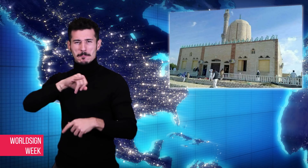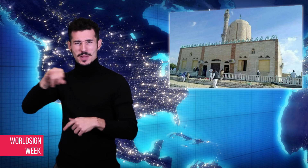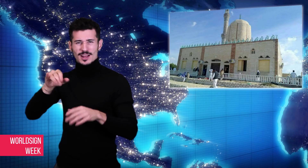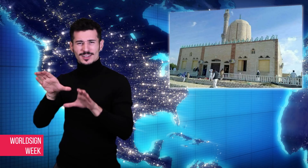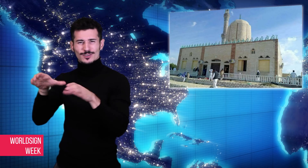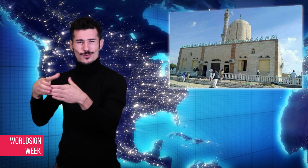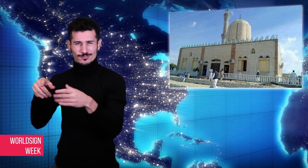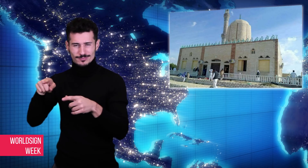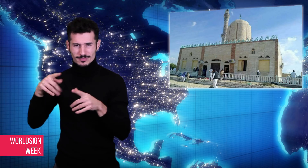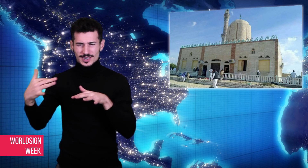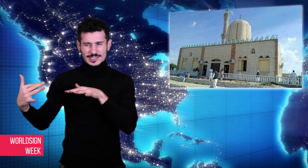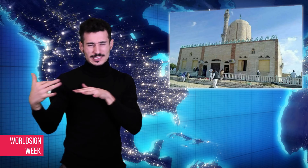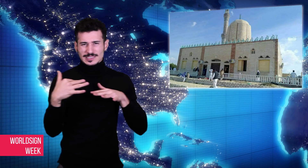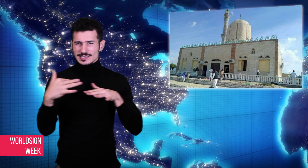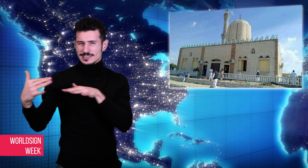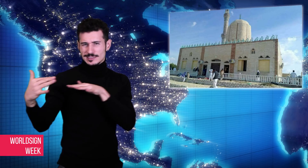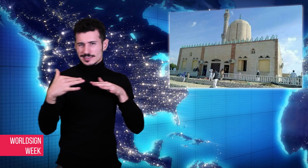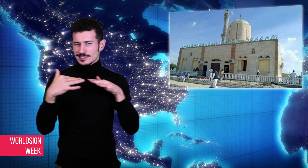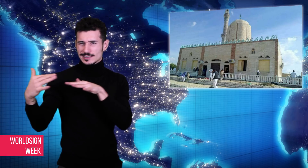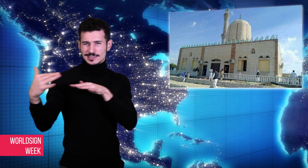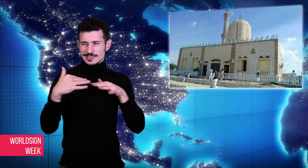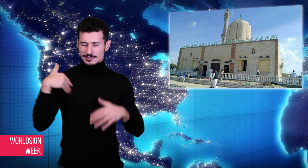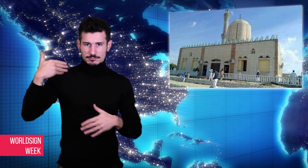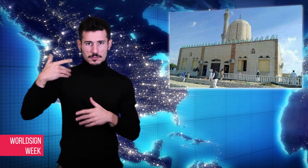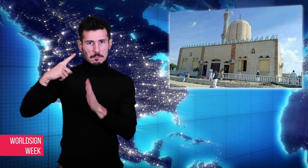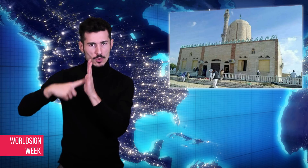success, and the president vows that